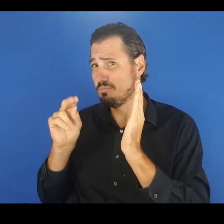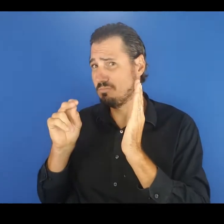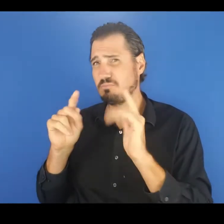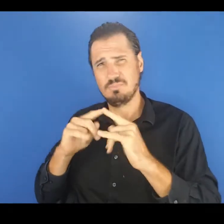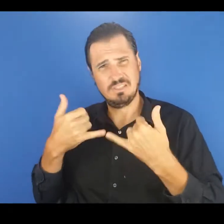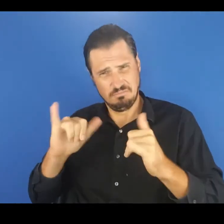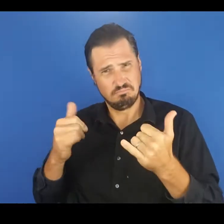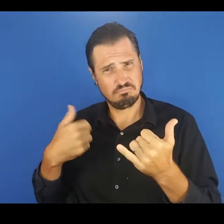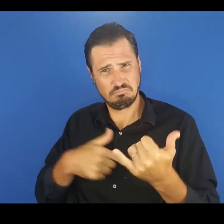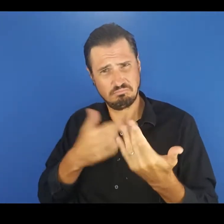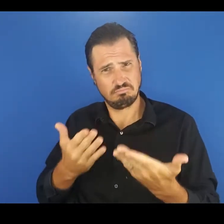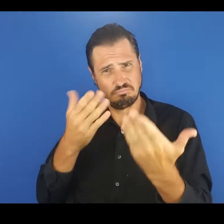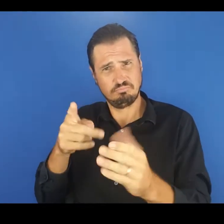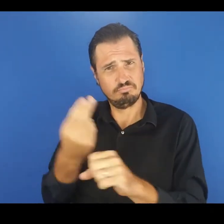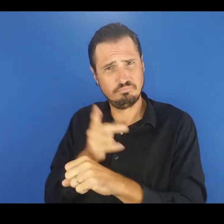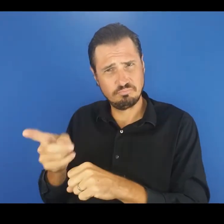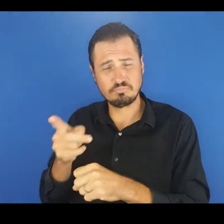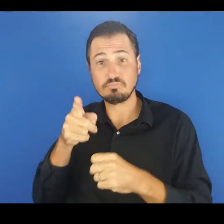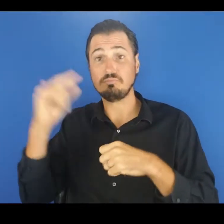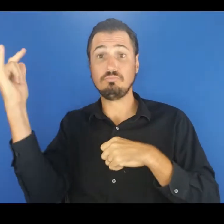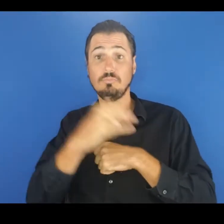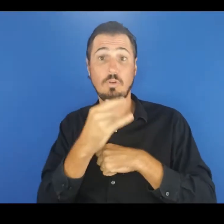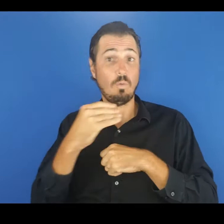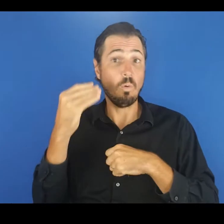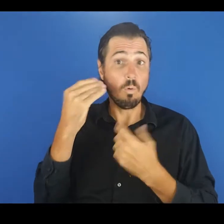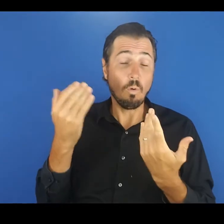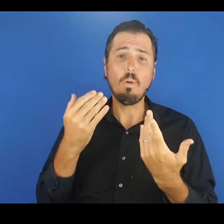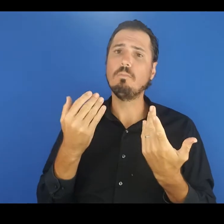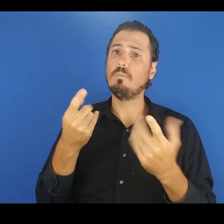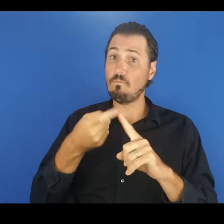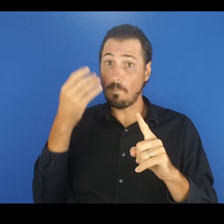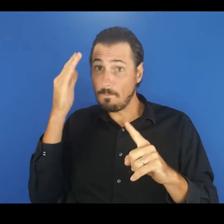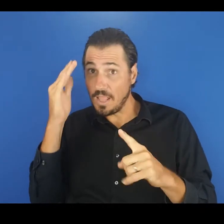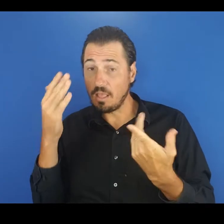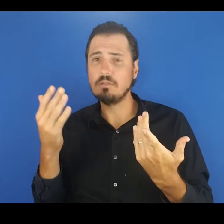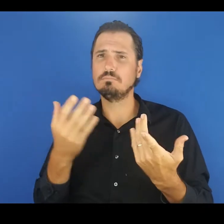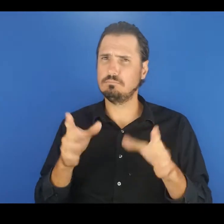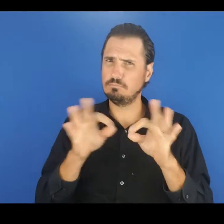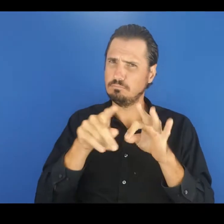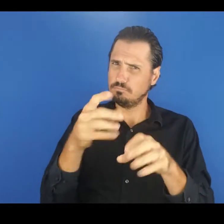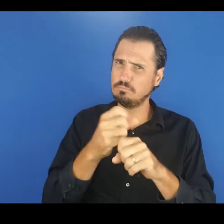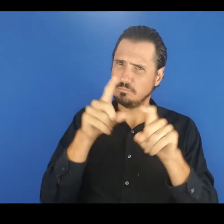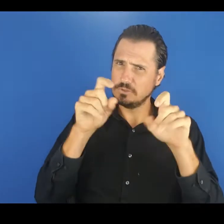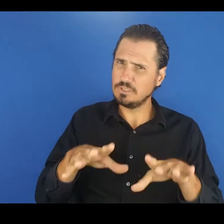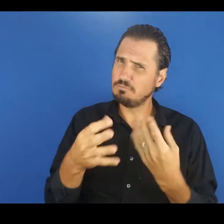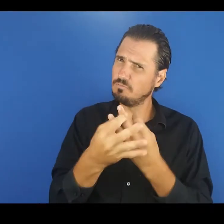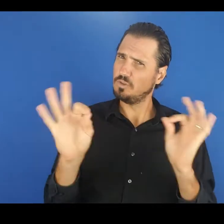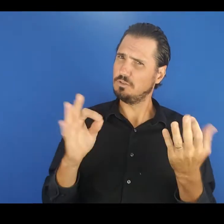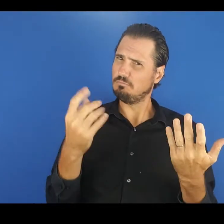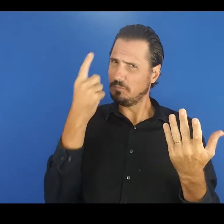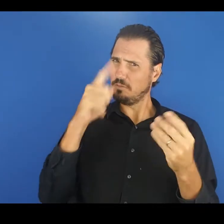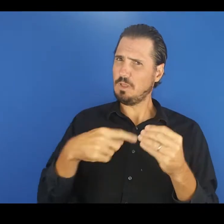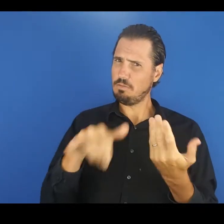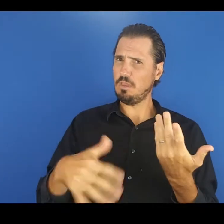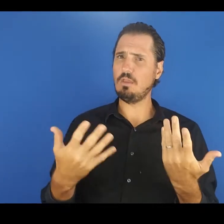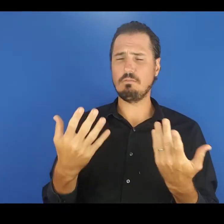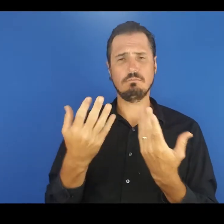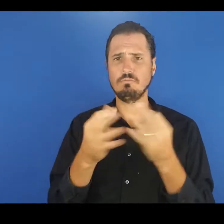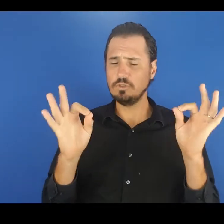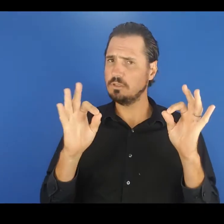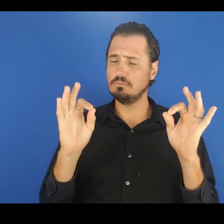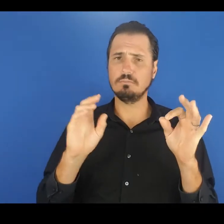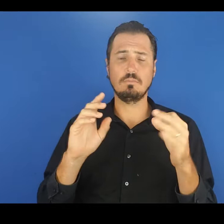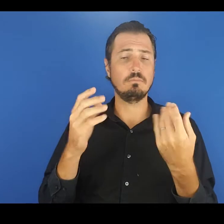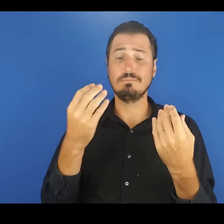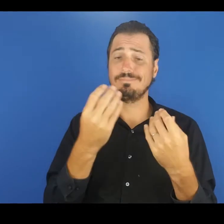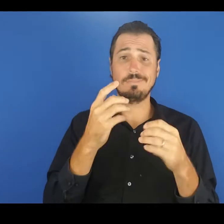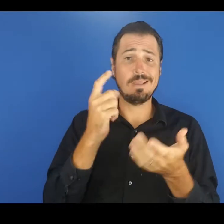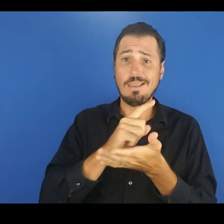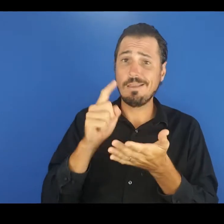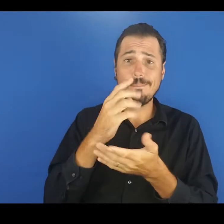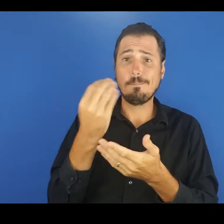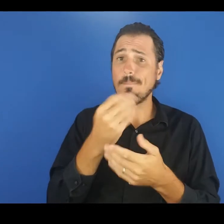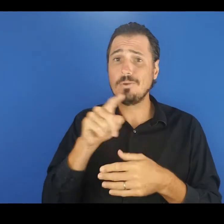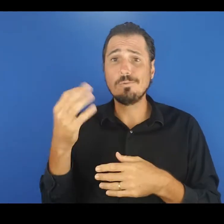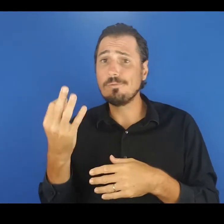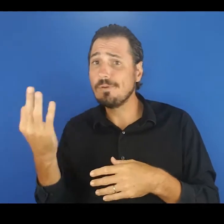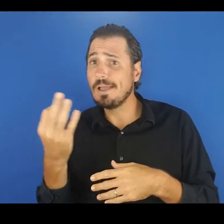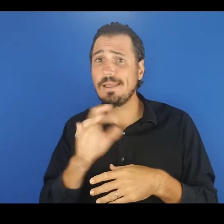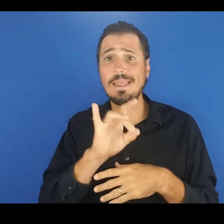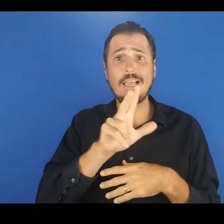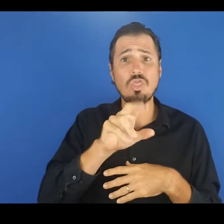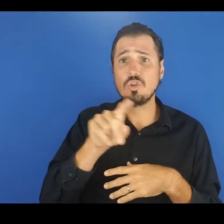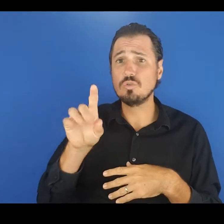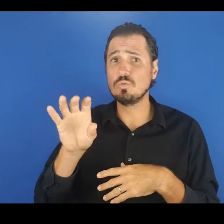When you return to Kauai from the mainland, please consider getting tested at our free testing center at the convention hall. It is open weekdays from 8 a.m. to 3:30 p.m., no appointment